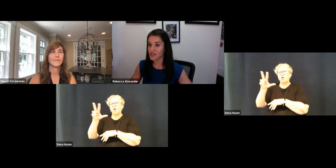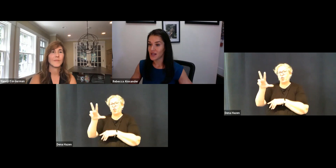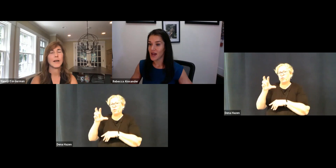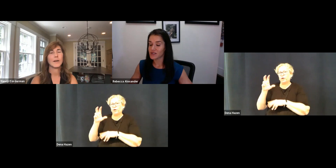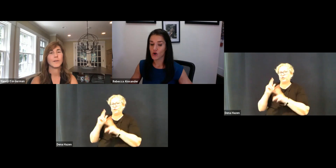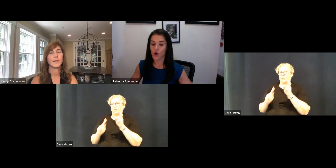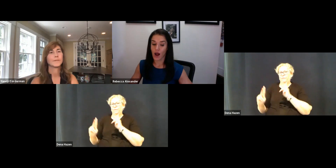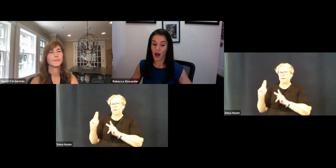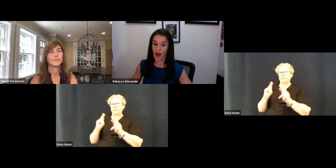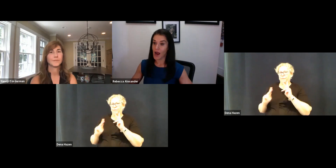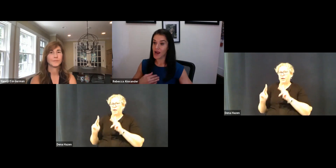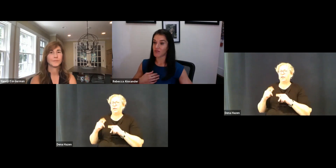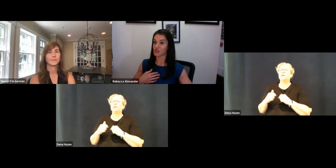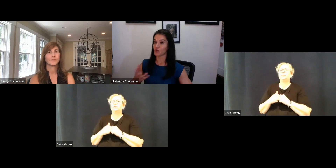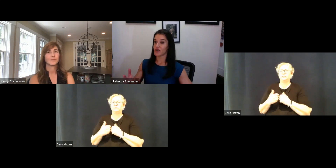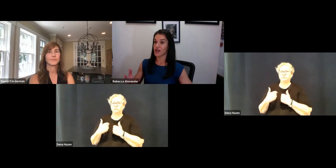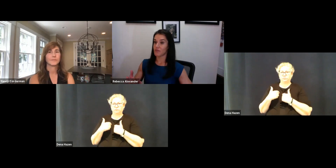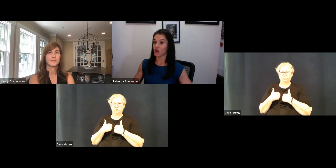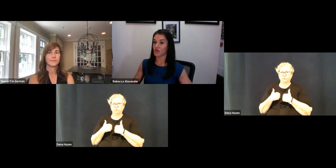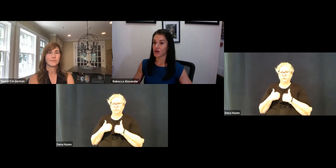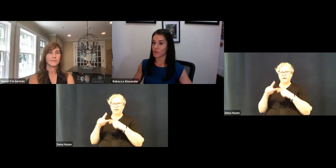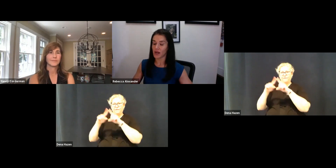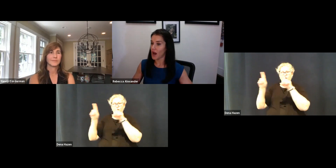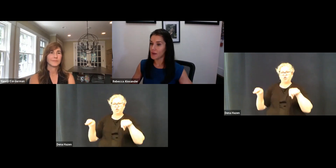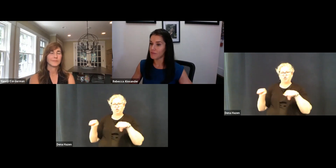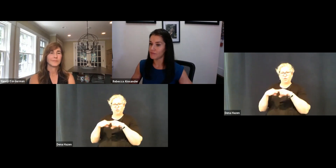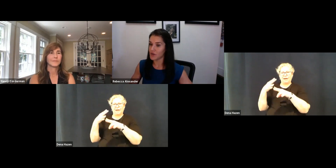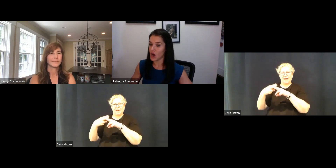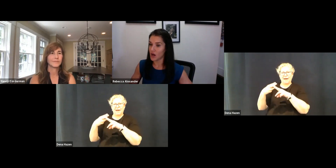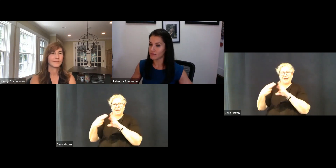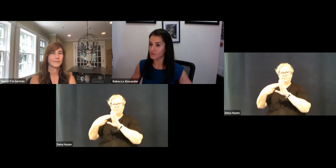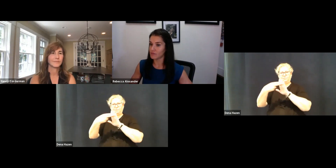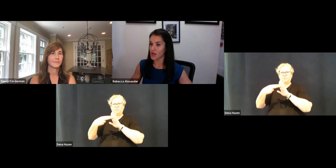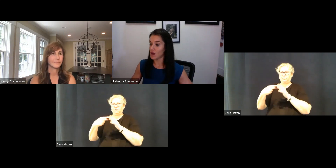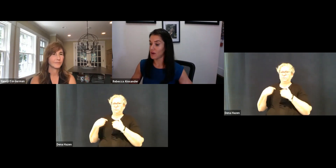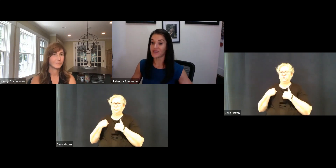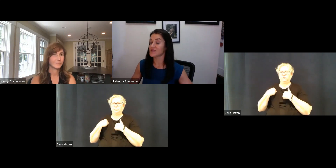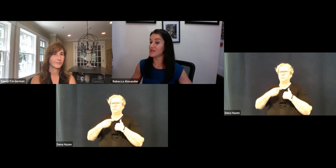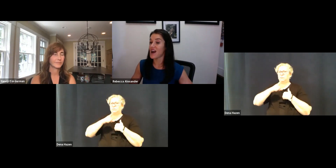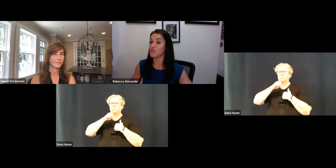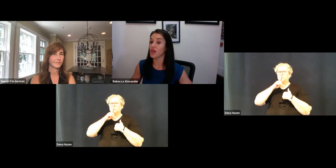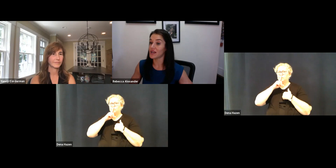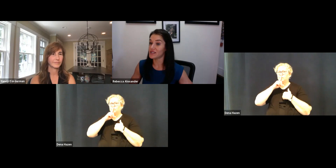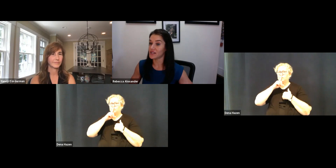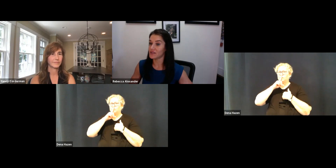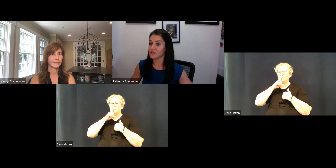And so I have a screen name on there, but I'm not-- but it doesn't have blind in it.